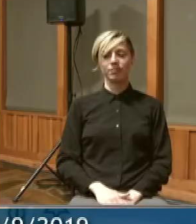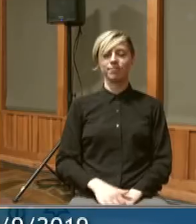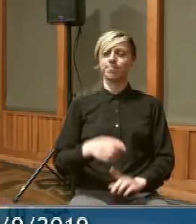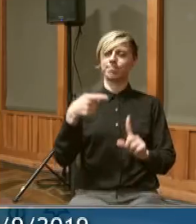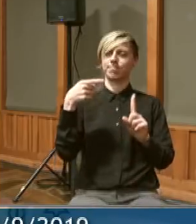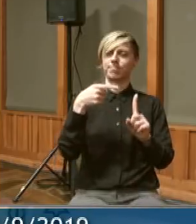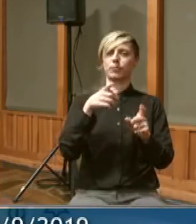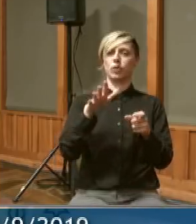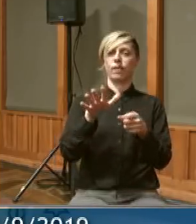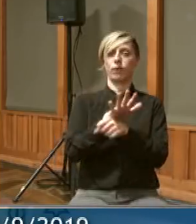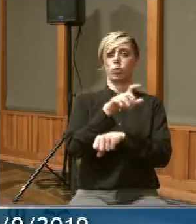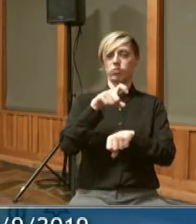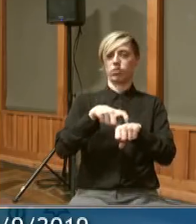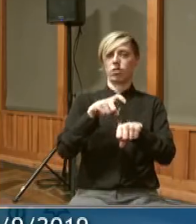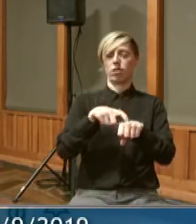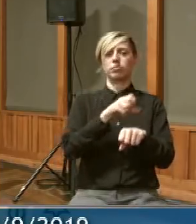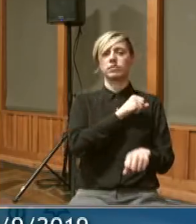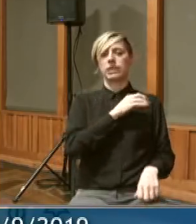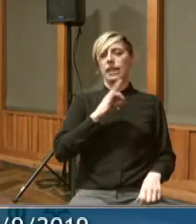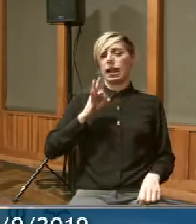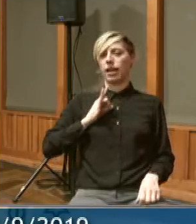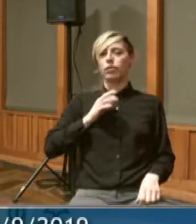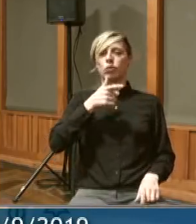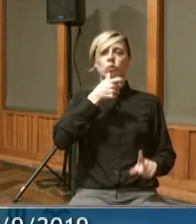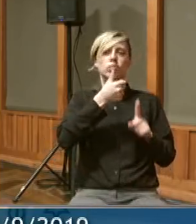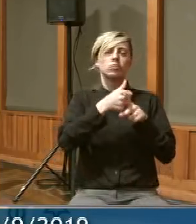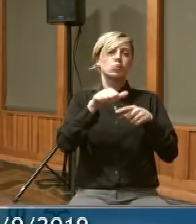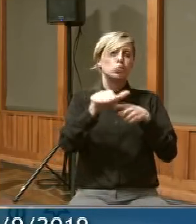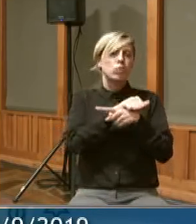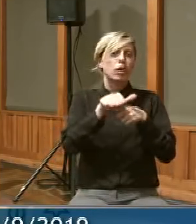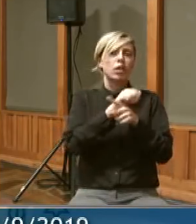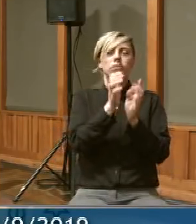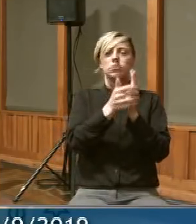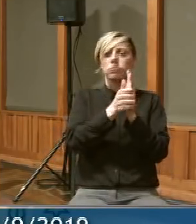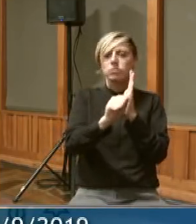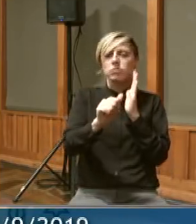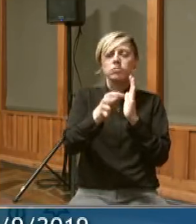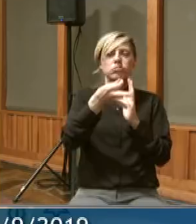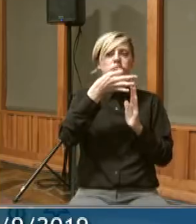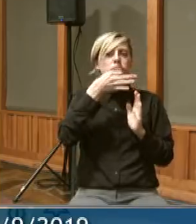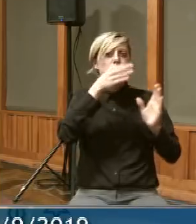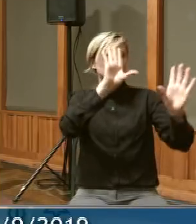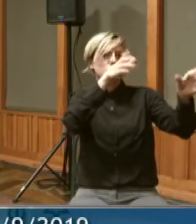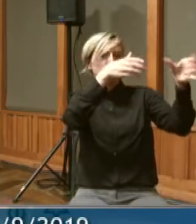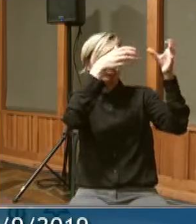NOT UNDERSTAND WHY THE BUREAU WISHES TO CUT PROGRAMS AND ESPECIALLY TO CUT FULL-TIME